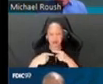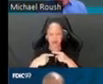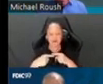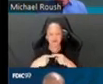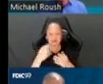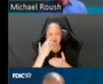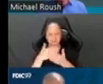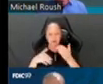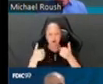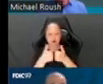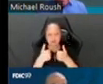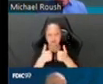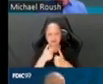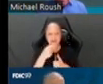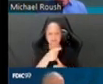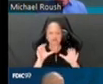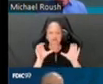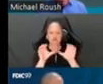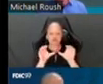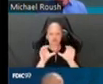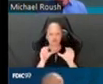of the game. That certificate has been issued.